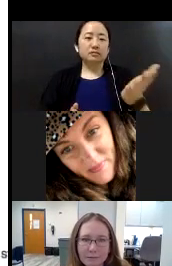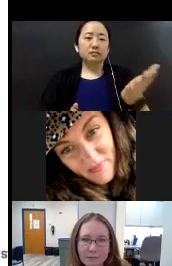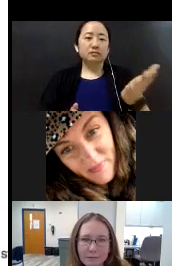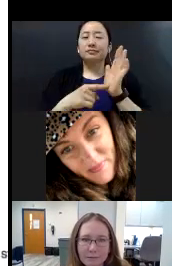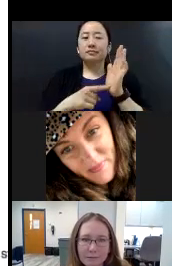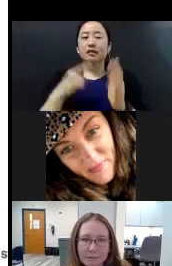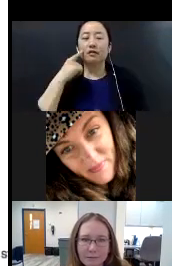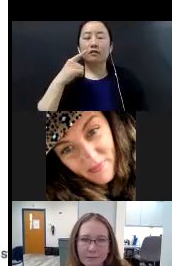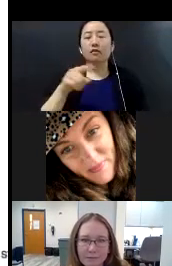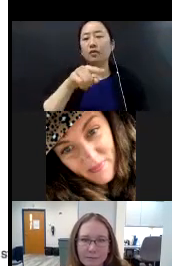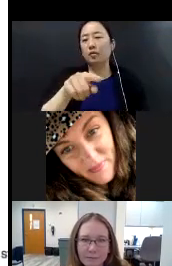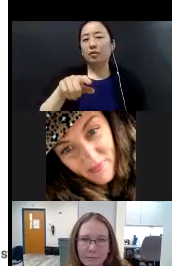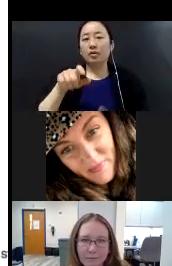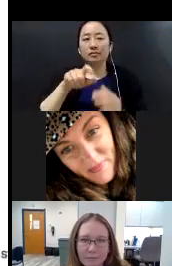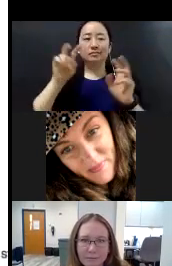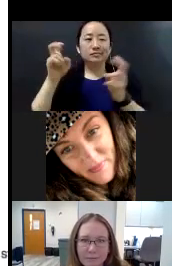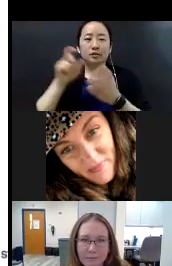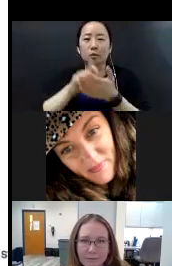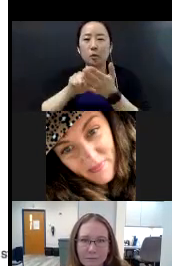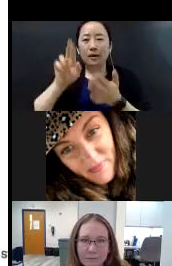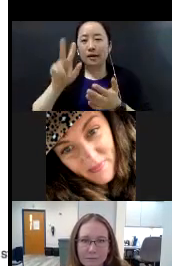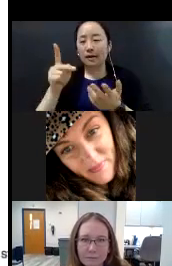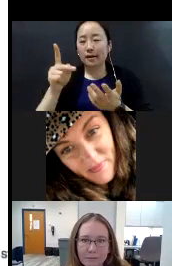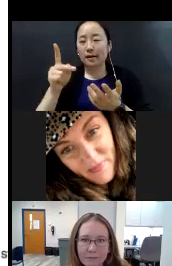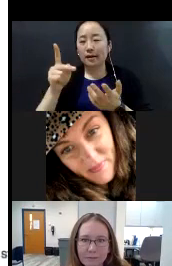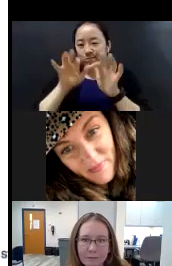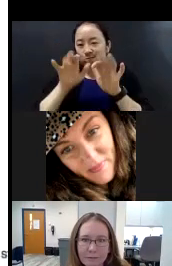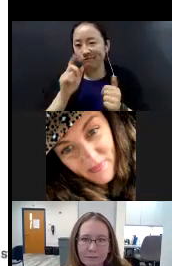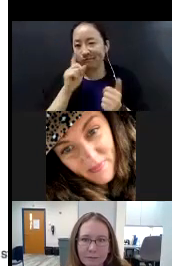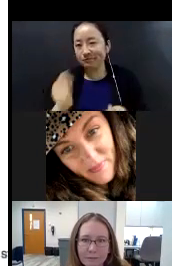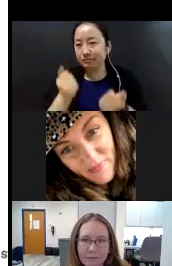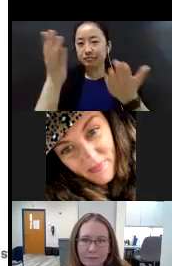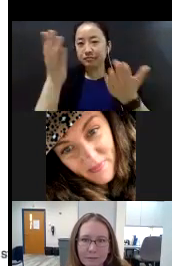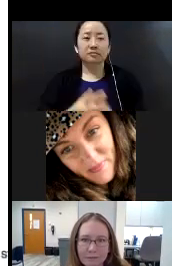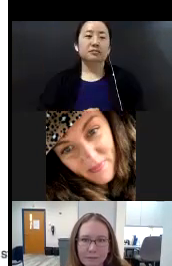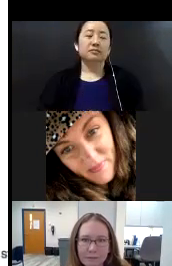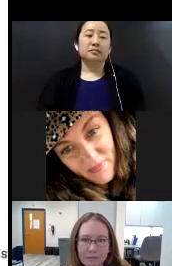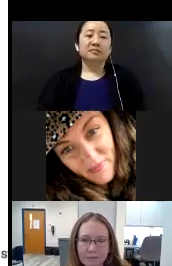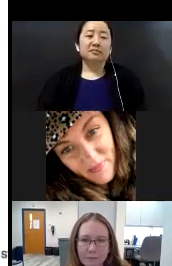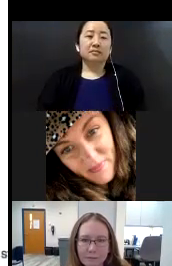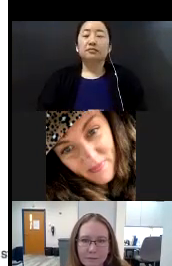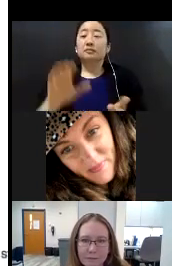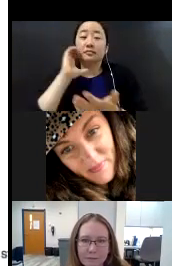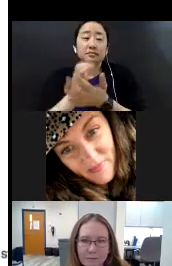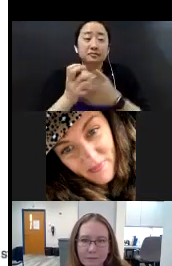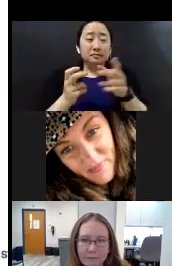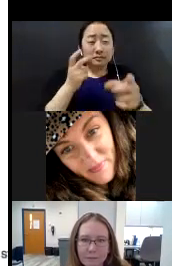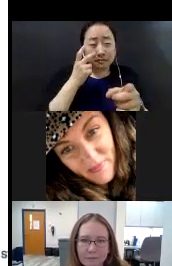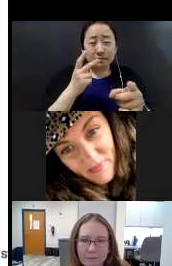THIS IS THE WRITE-UP THAT WE TALKED ABOUT. SO, WE KIND OF CAN DUMP THOSE PICTURES AND PROVIDE